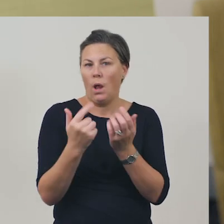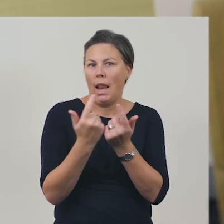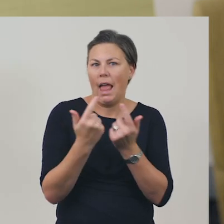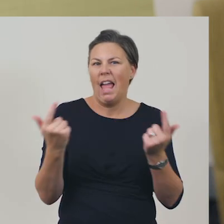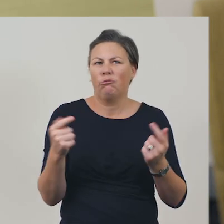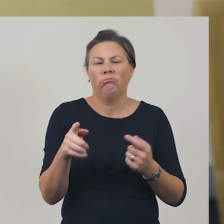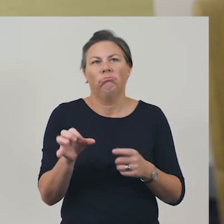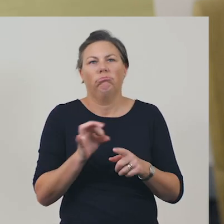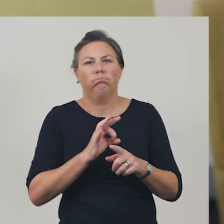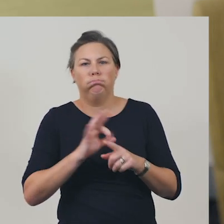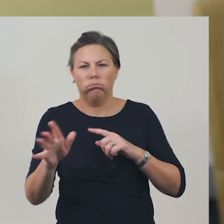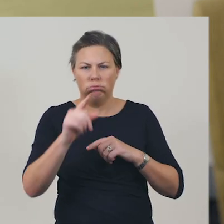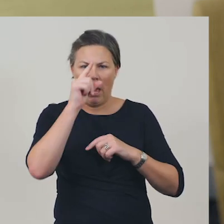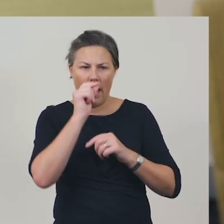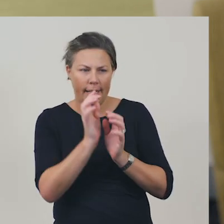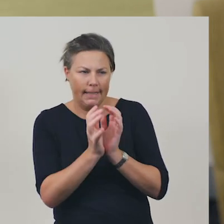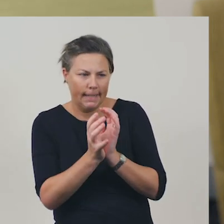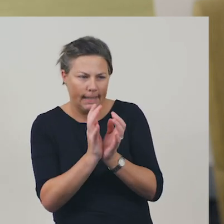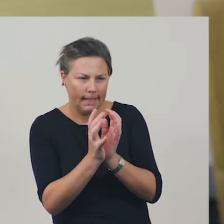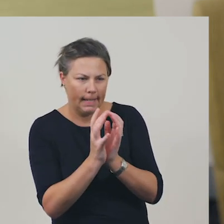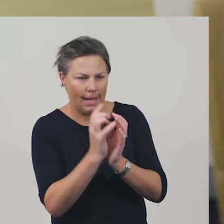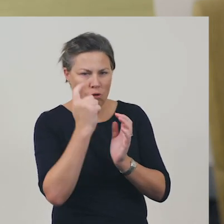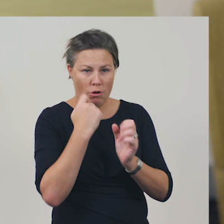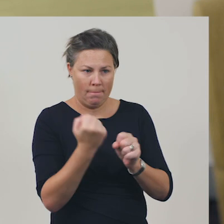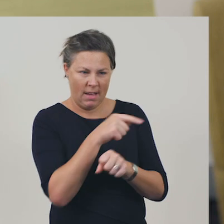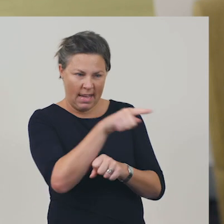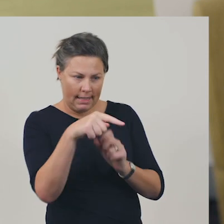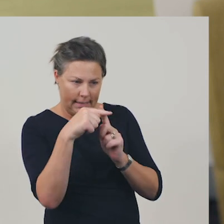in influencing your target audience. You can deliberately select language,